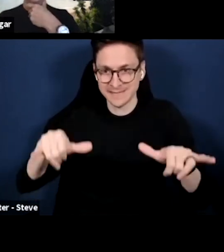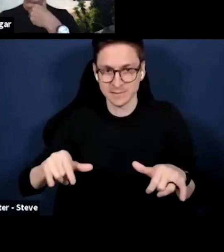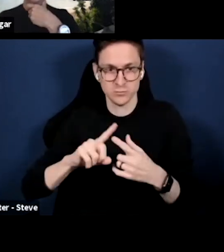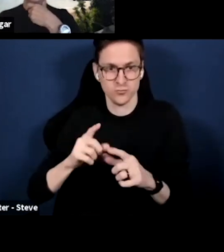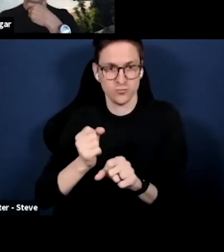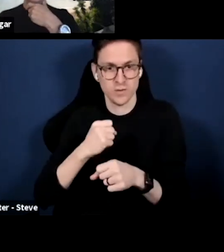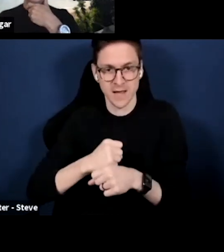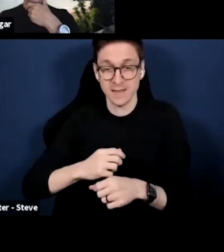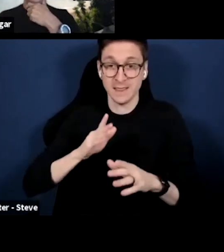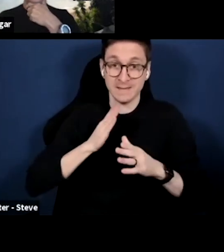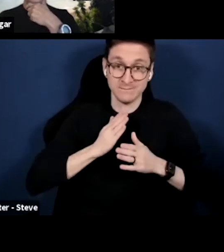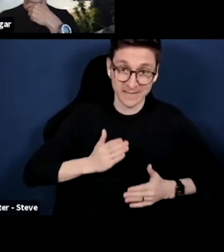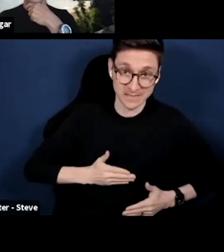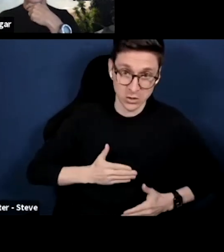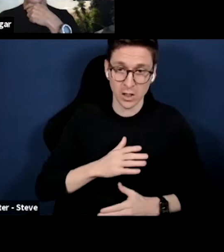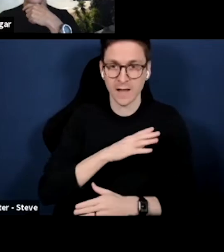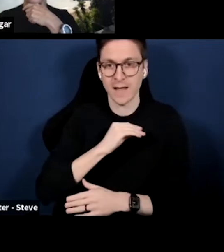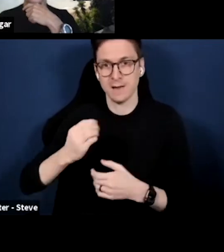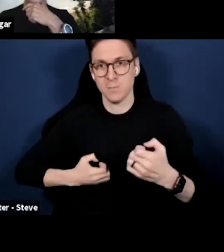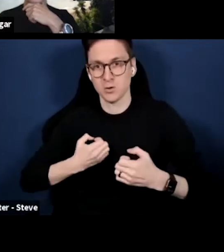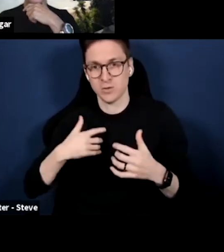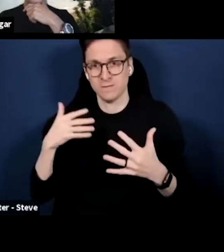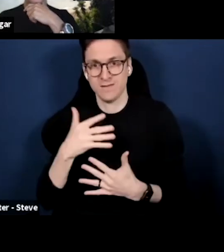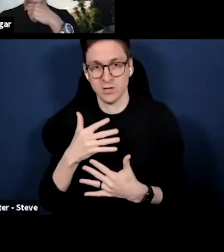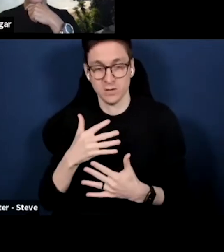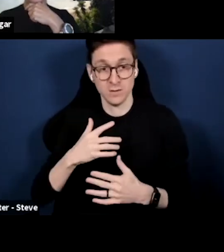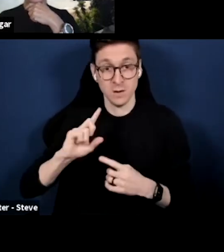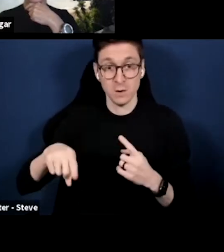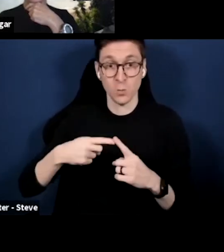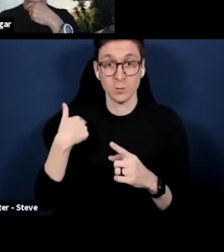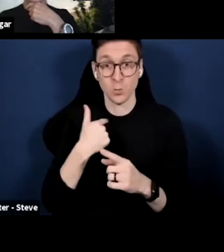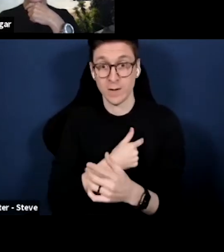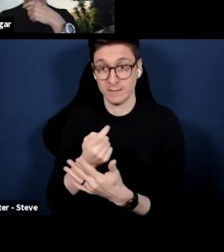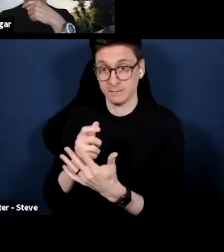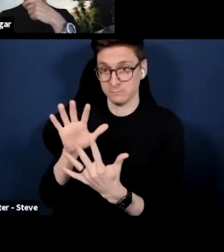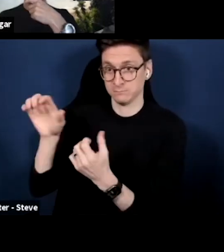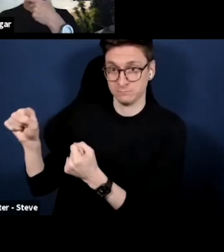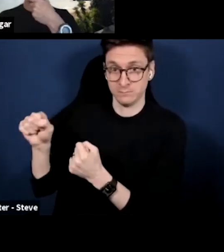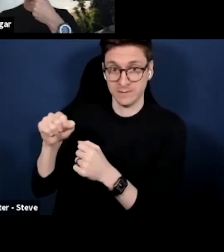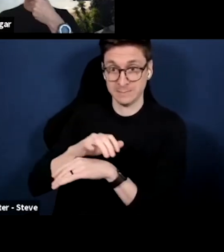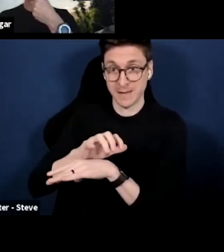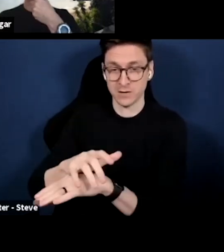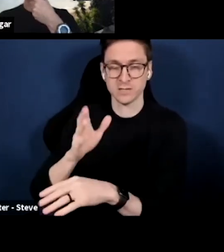feelings of fear when we take the spider away she calms down and when we bring it back we can